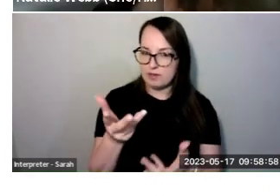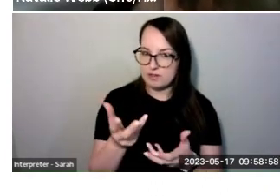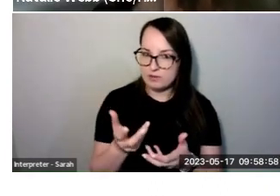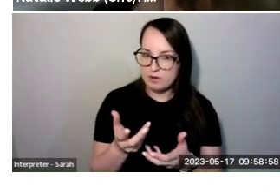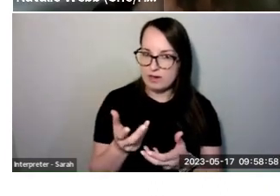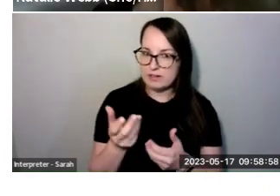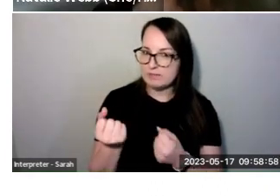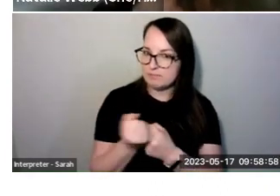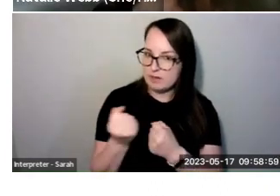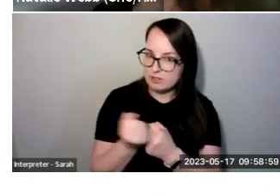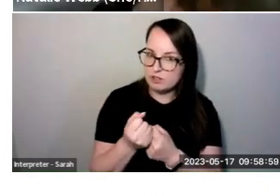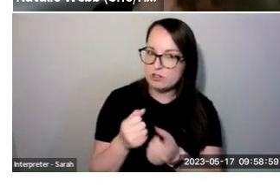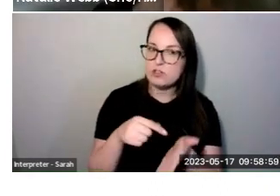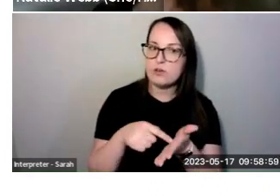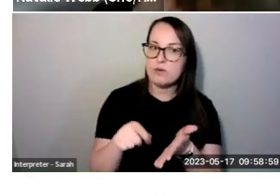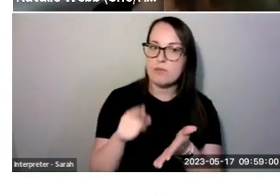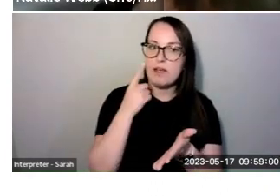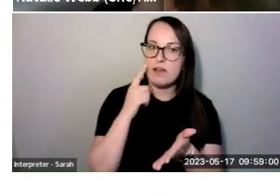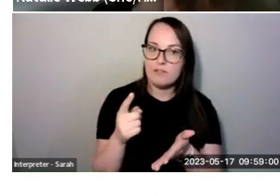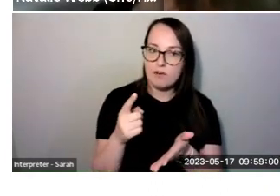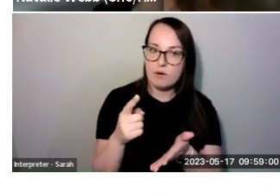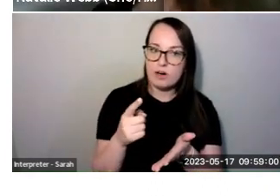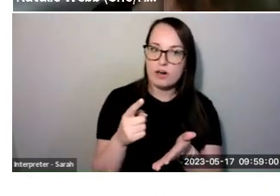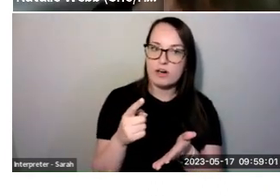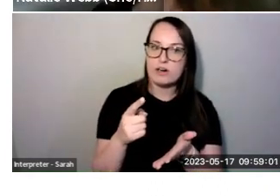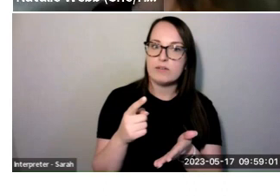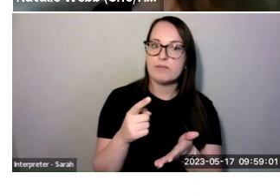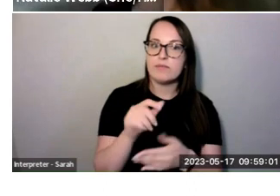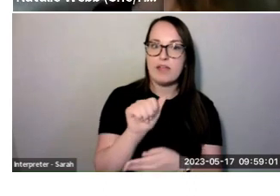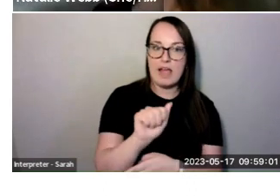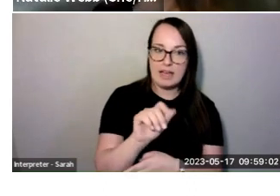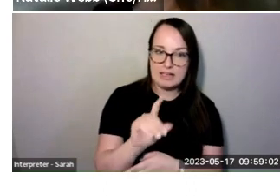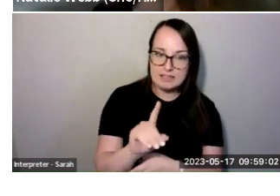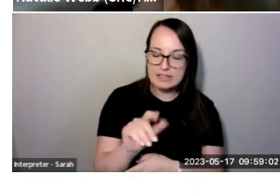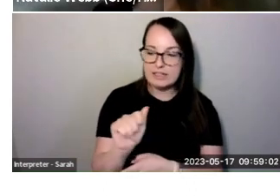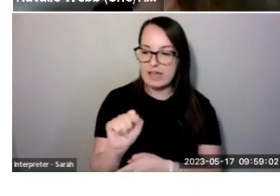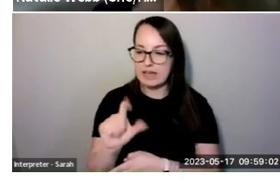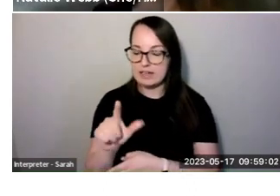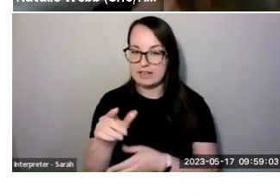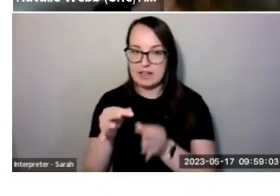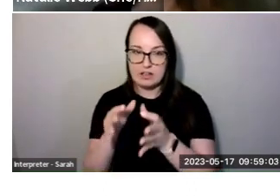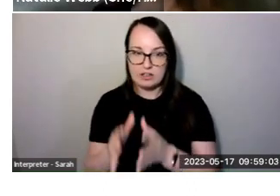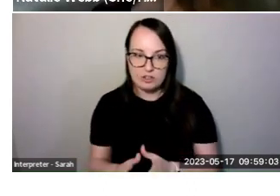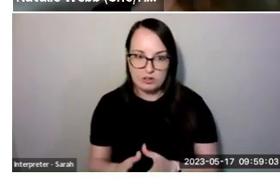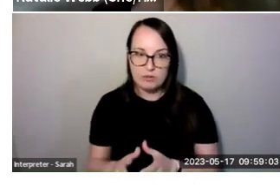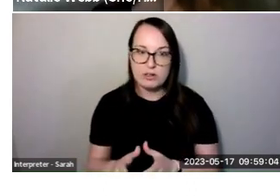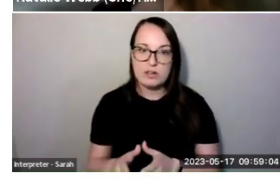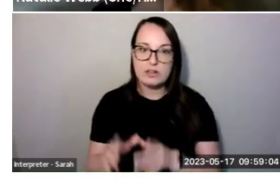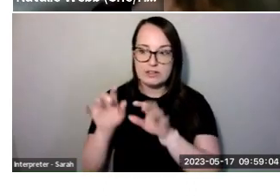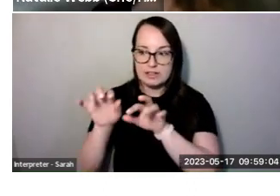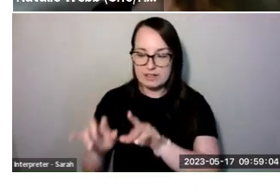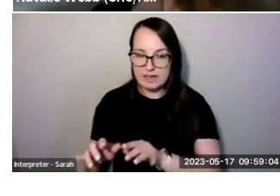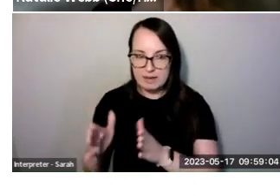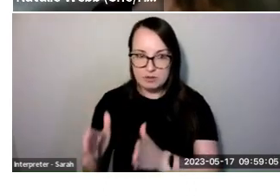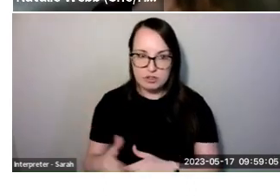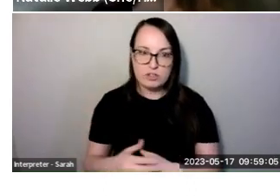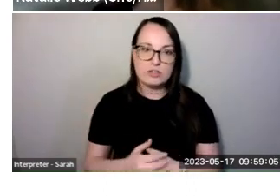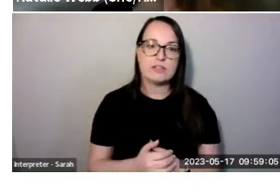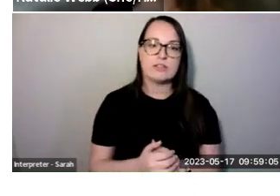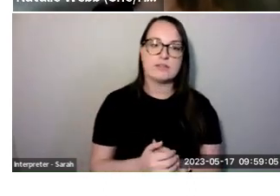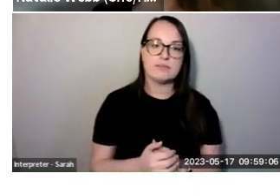We have kept these free, but we do incur costs and are looking for